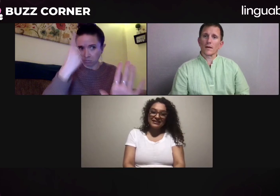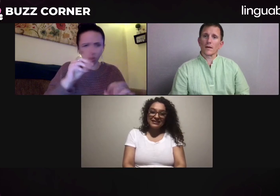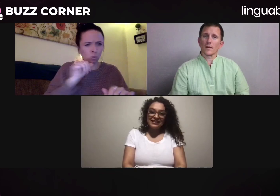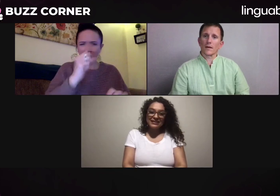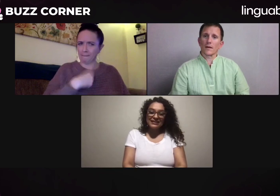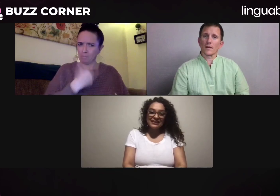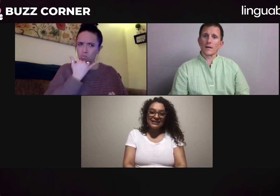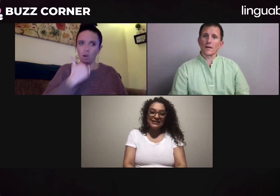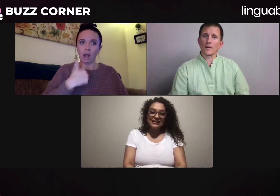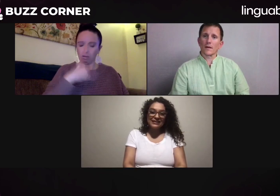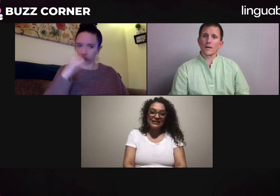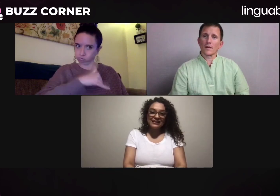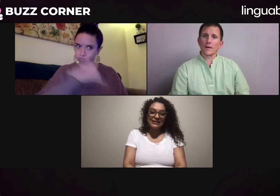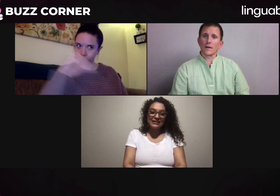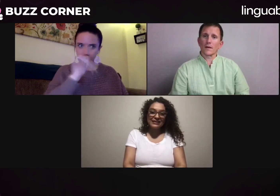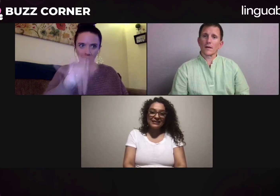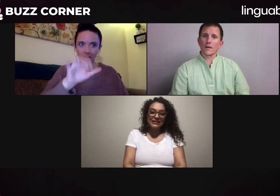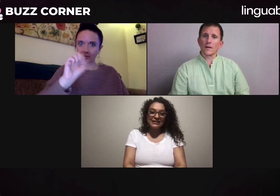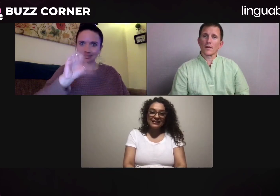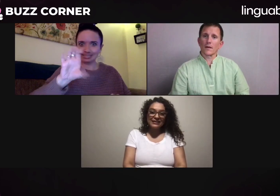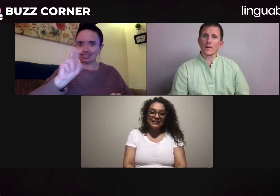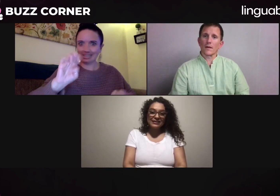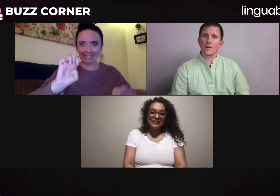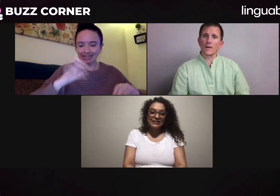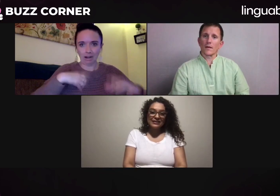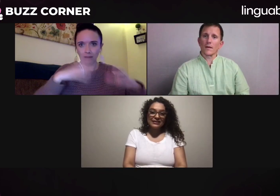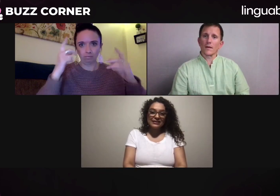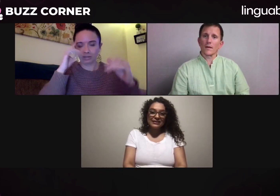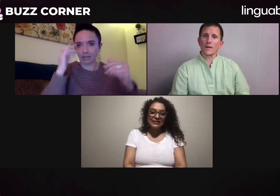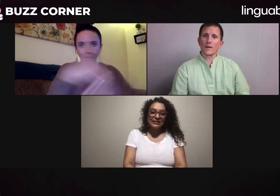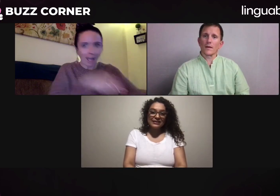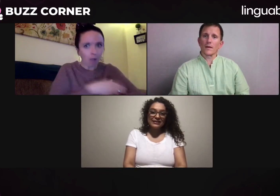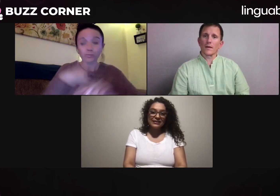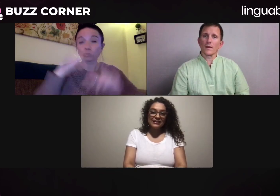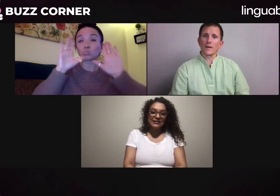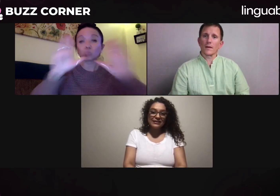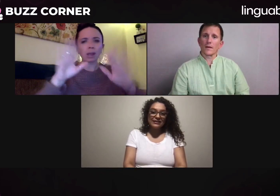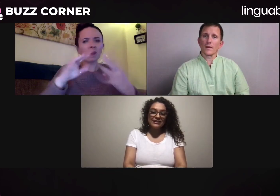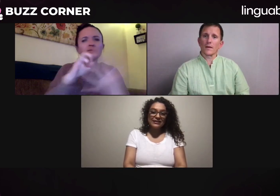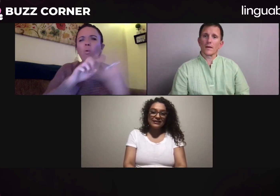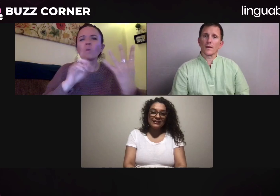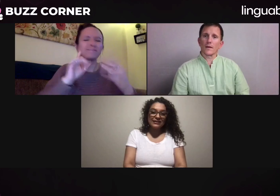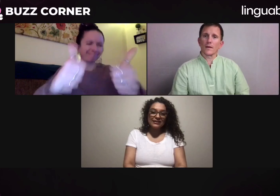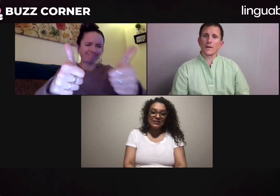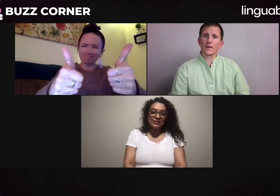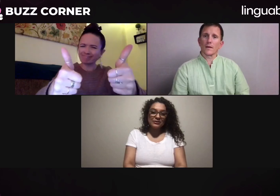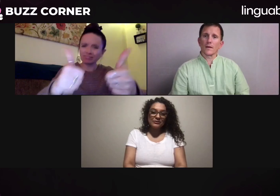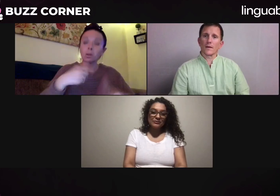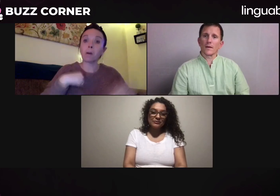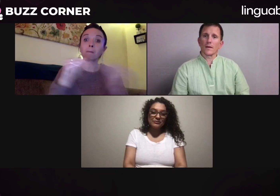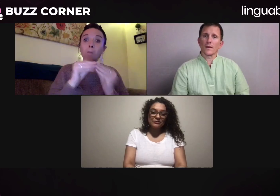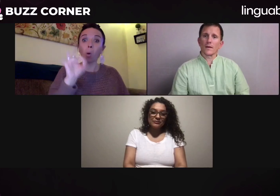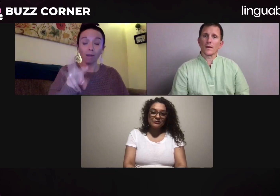And there was a scene in the show that was very powerful. It was wonderful. She did a great job. It was great to see her